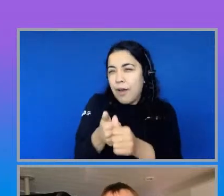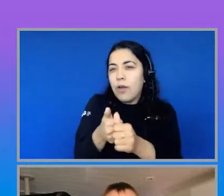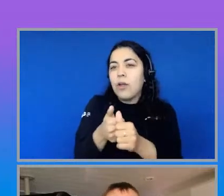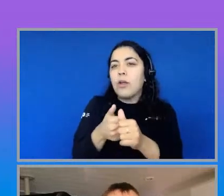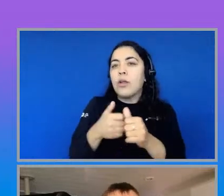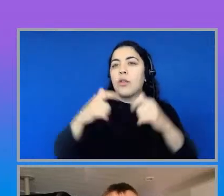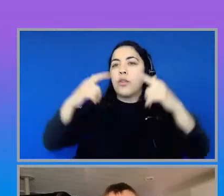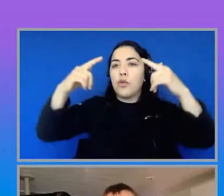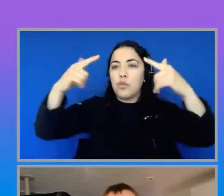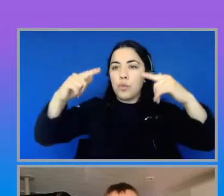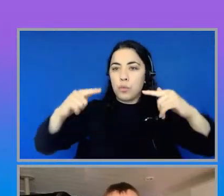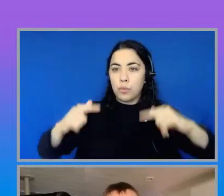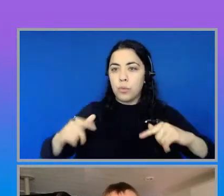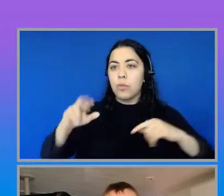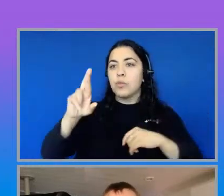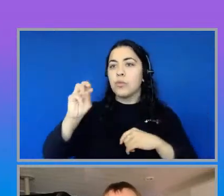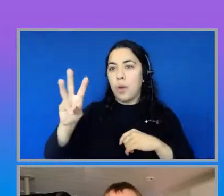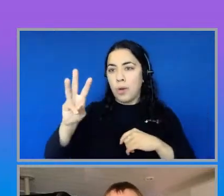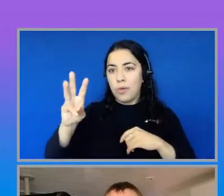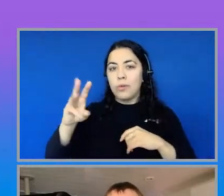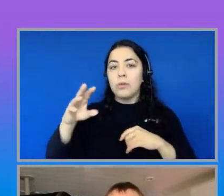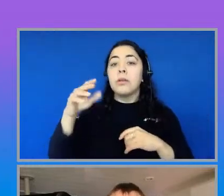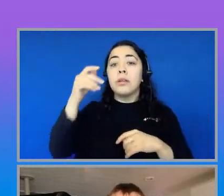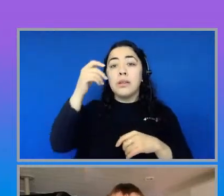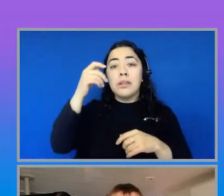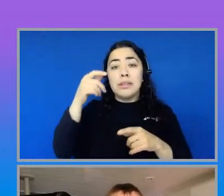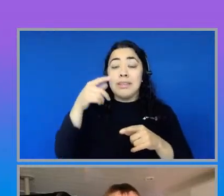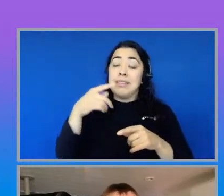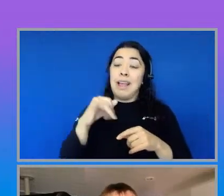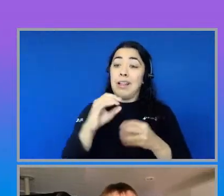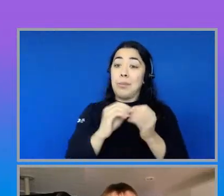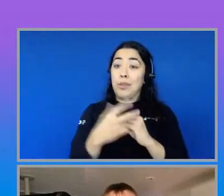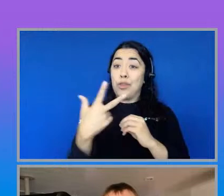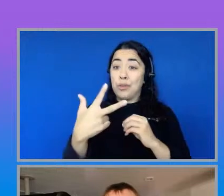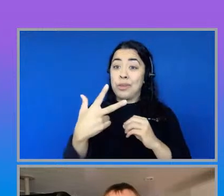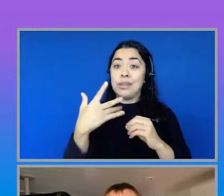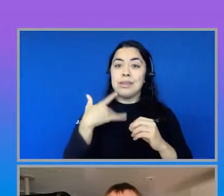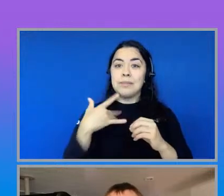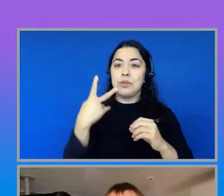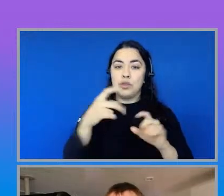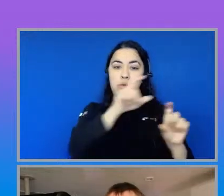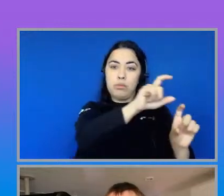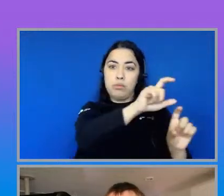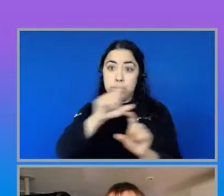obviously we've got a large item which actually spans two rows. But the reading order is